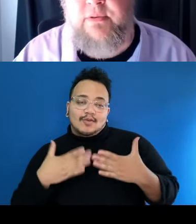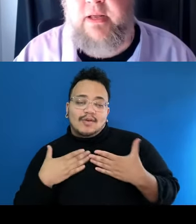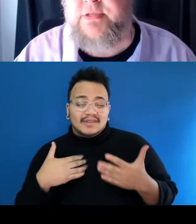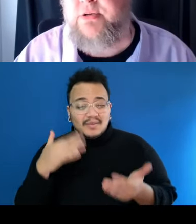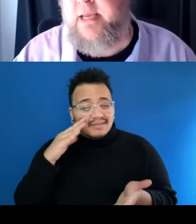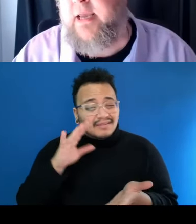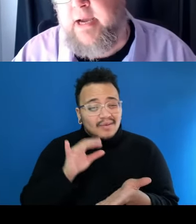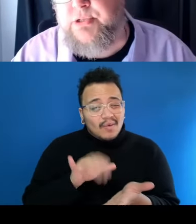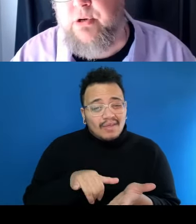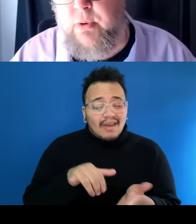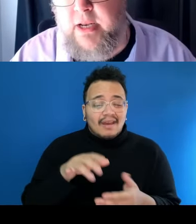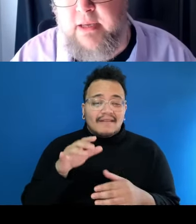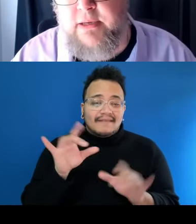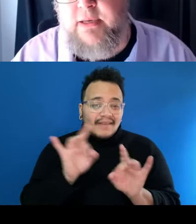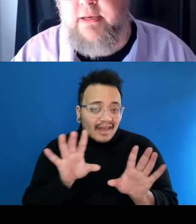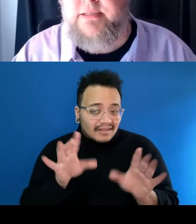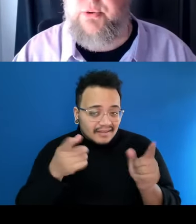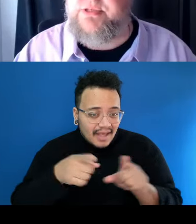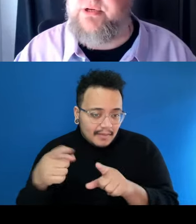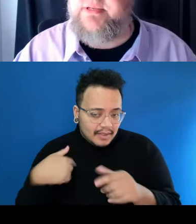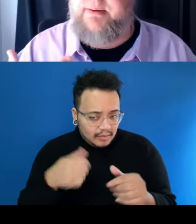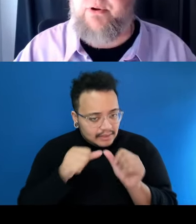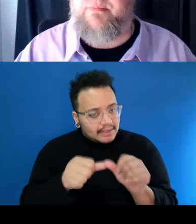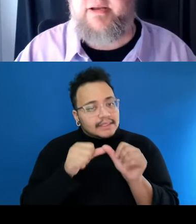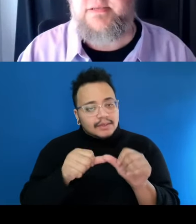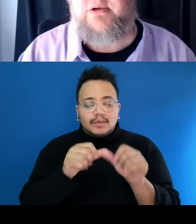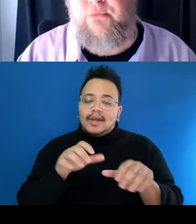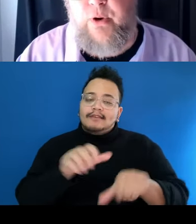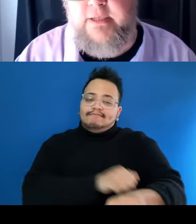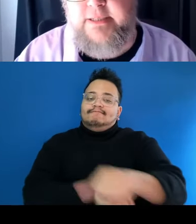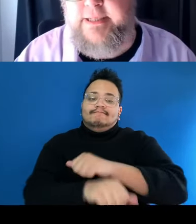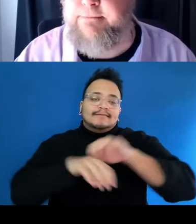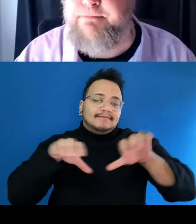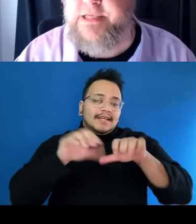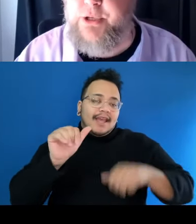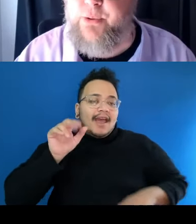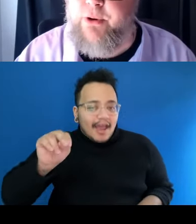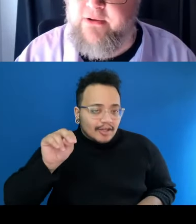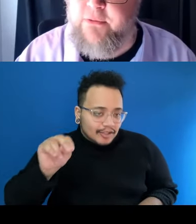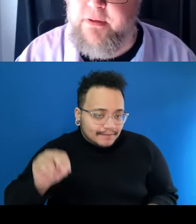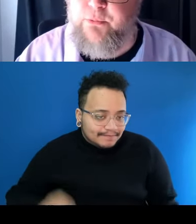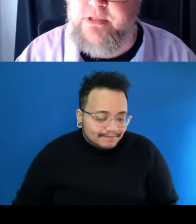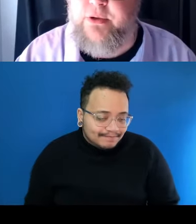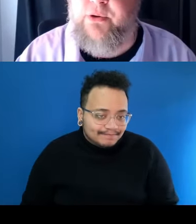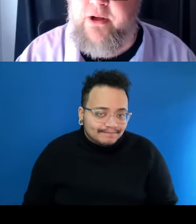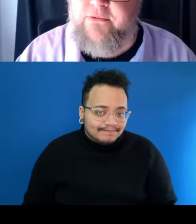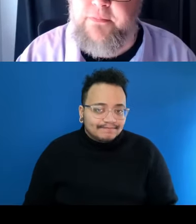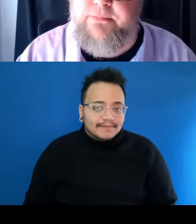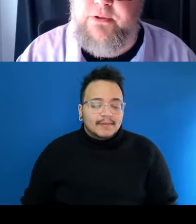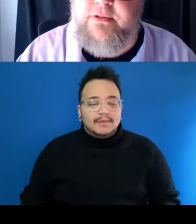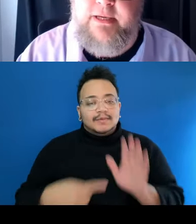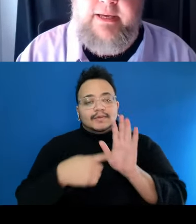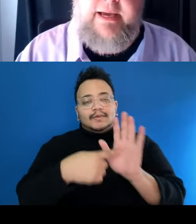and a lot of us are taking action already. So, it's a good time to remind us of what is going right for people, what's going well for people,